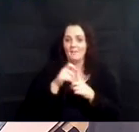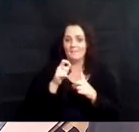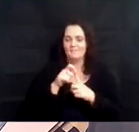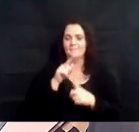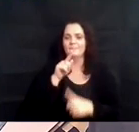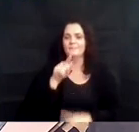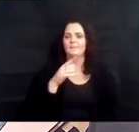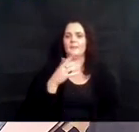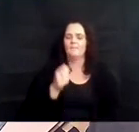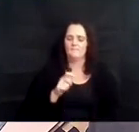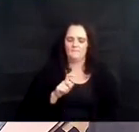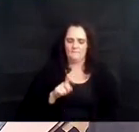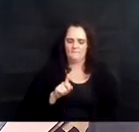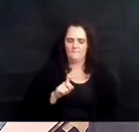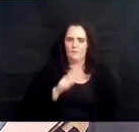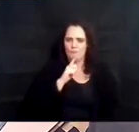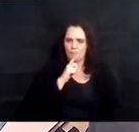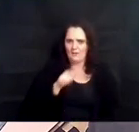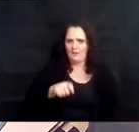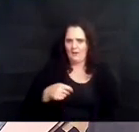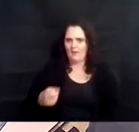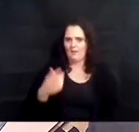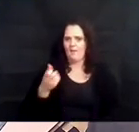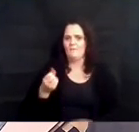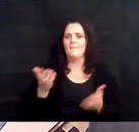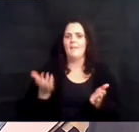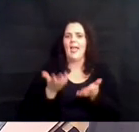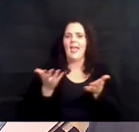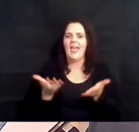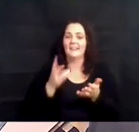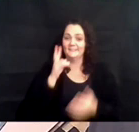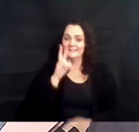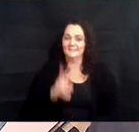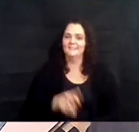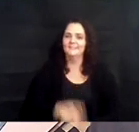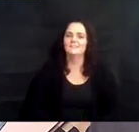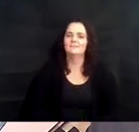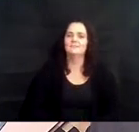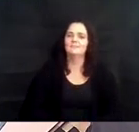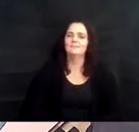button and if you hit that ‘play’ button, which I will do now, you will see your